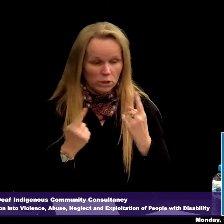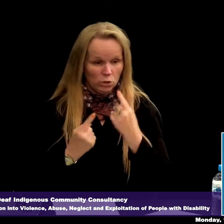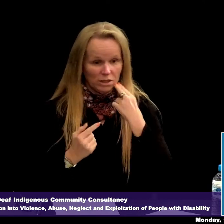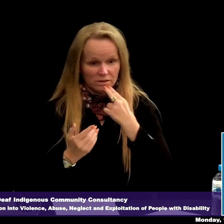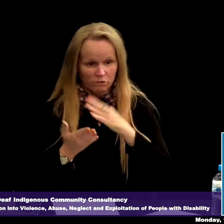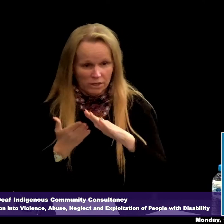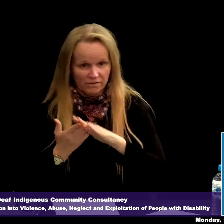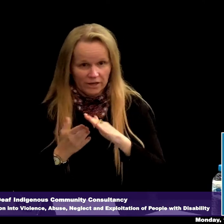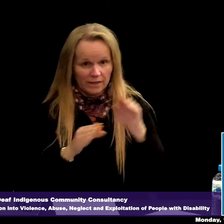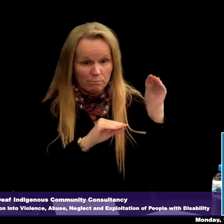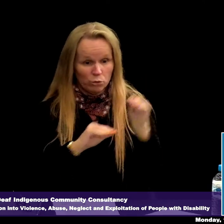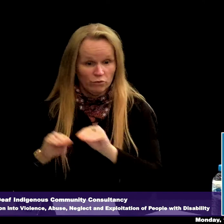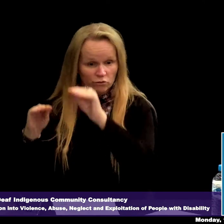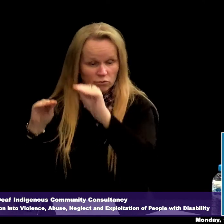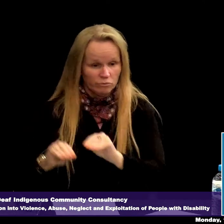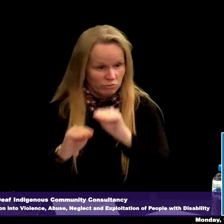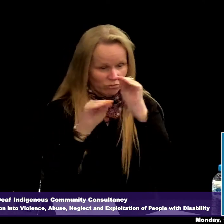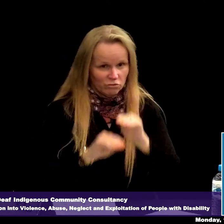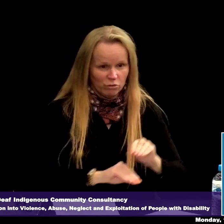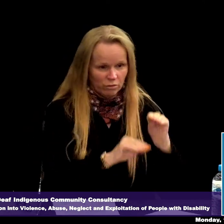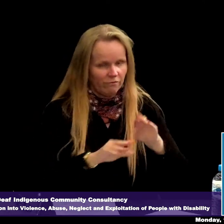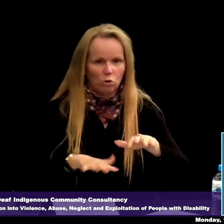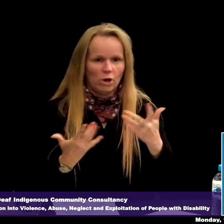If you have a community where you have Deaf or hard of hearing people who move around a